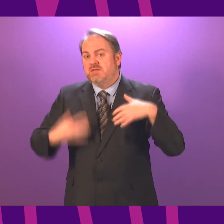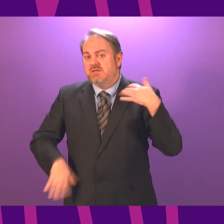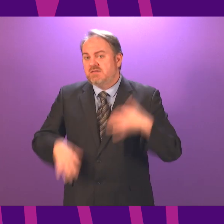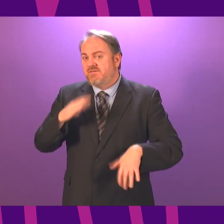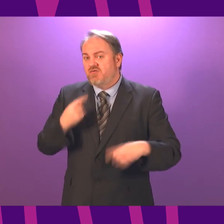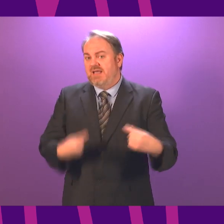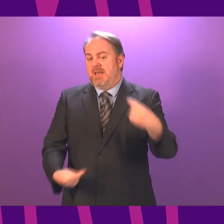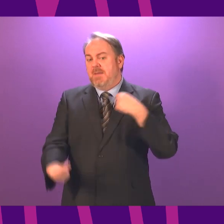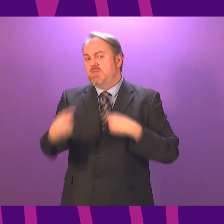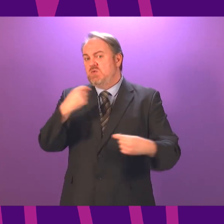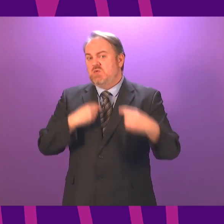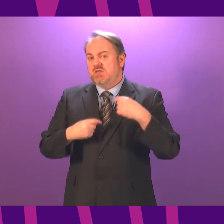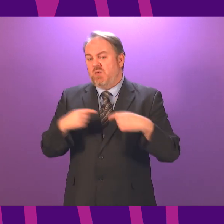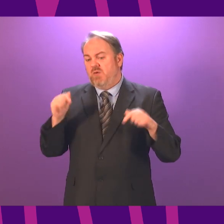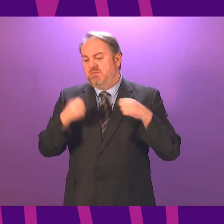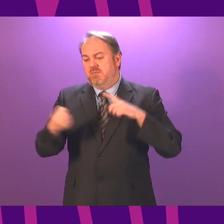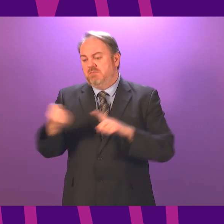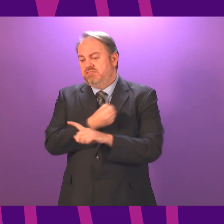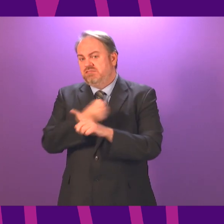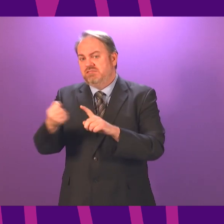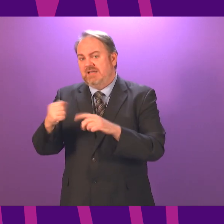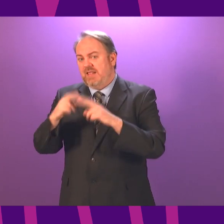reach out to get the support that they need. It is important to stress that lockdown restrictions